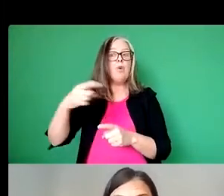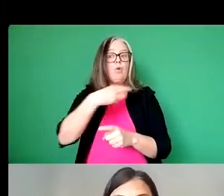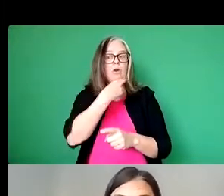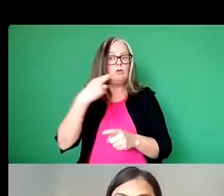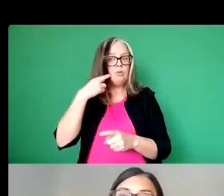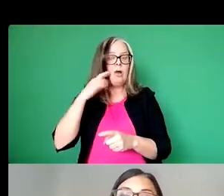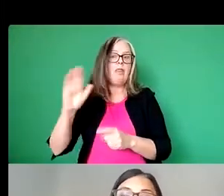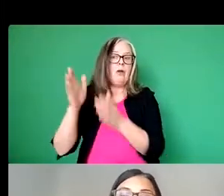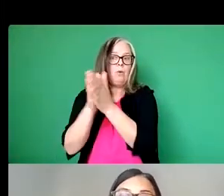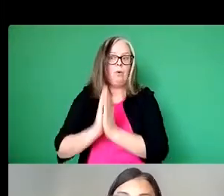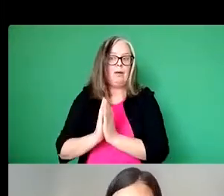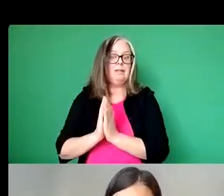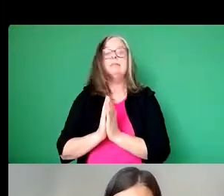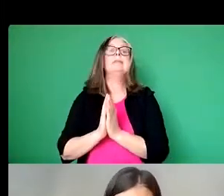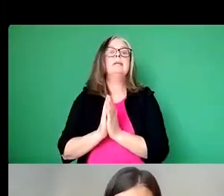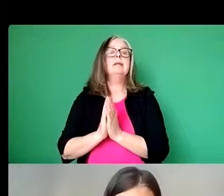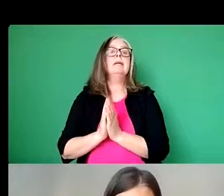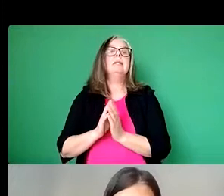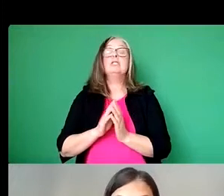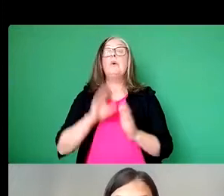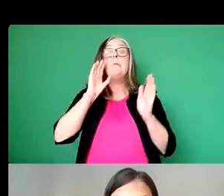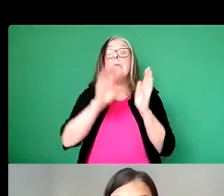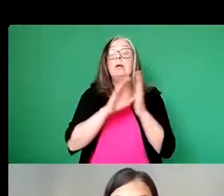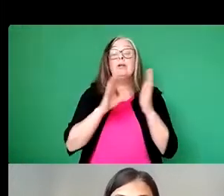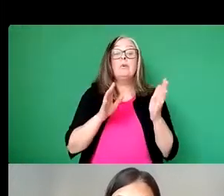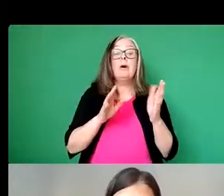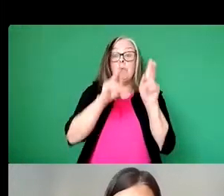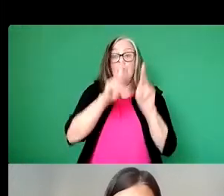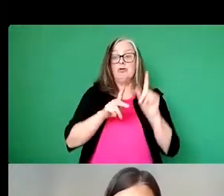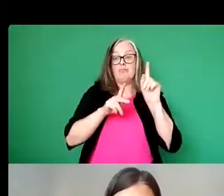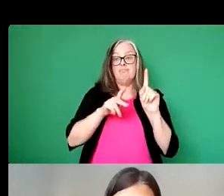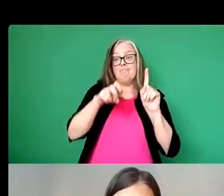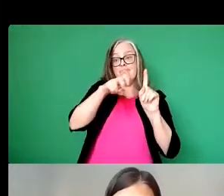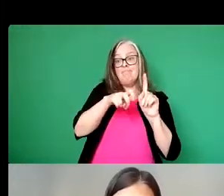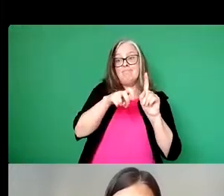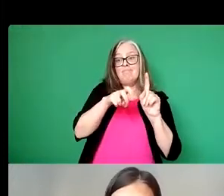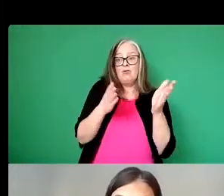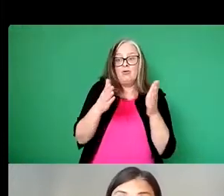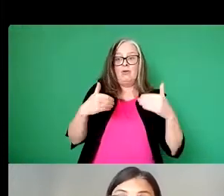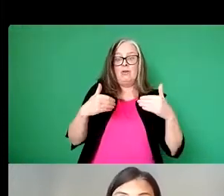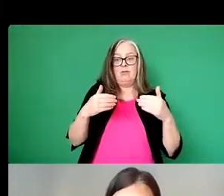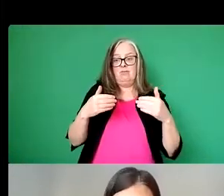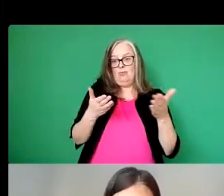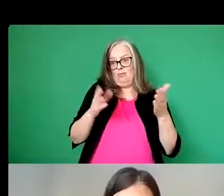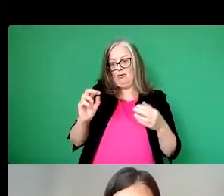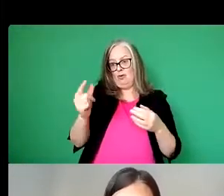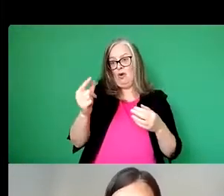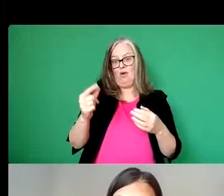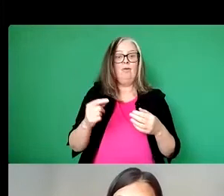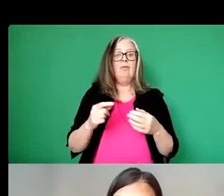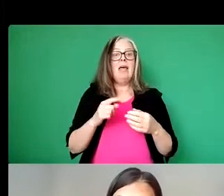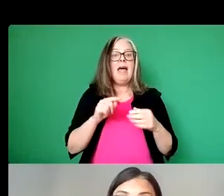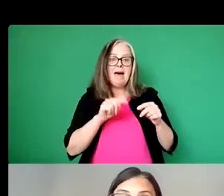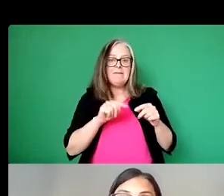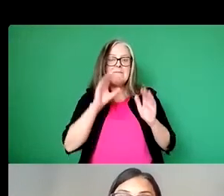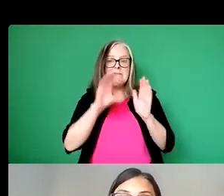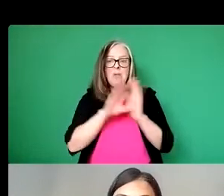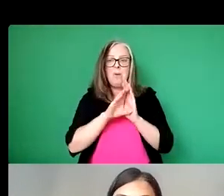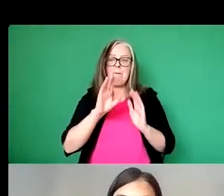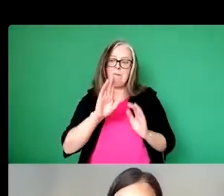that of a person with a service dog the image has the manitoba logo and it states service animals